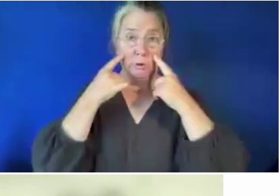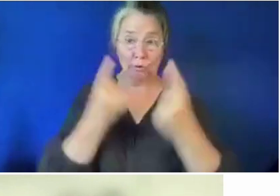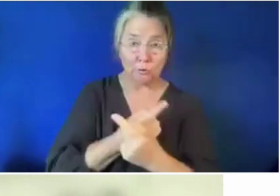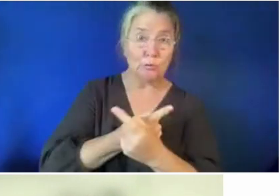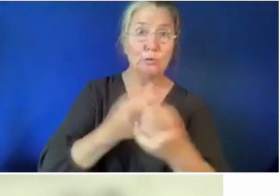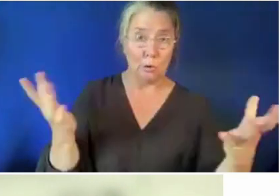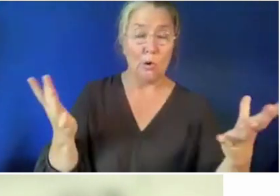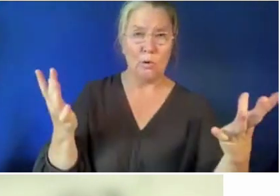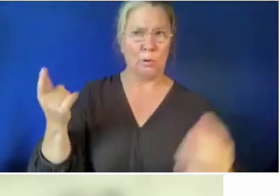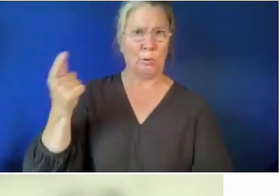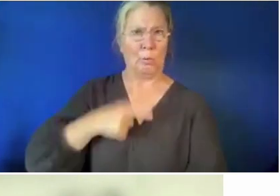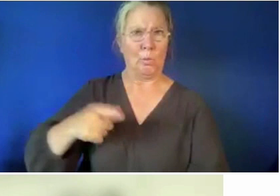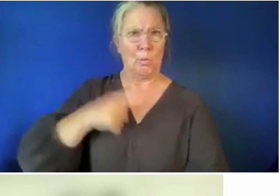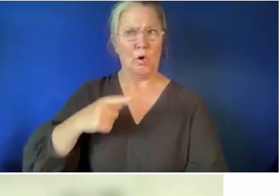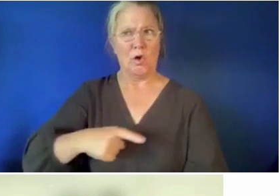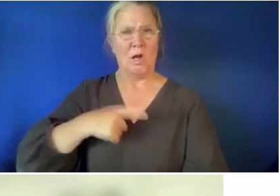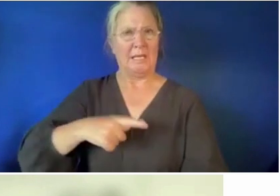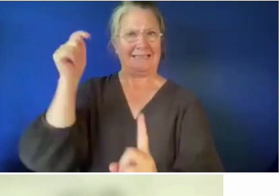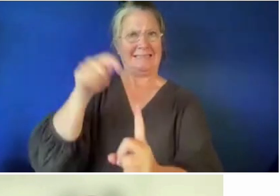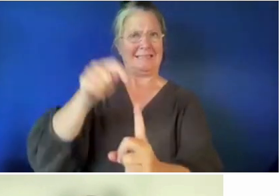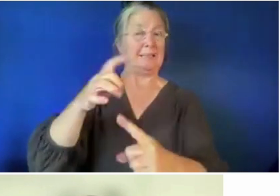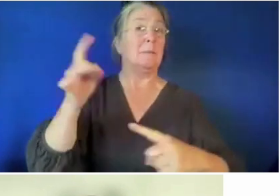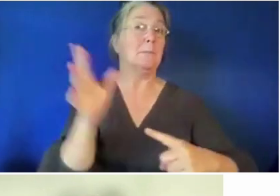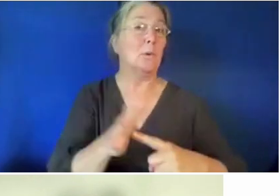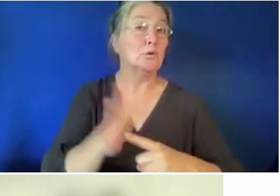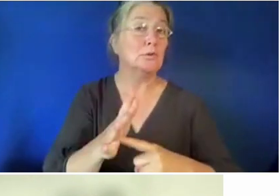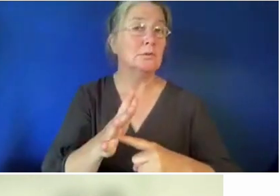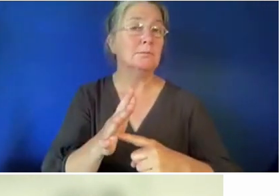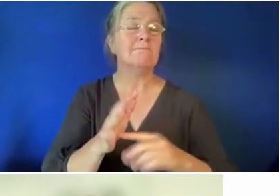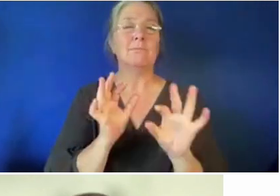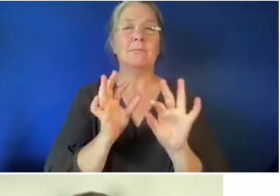why this is important to really pursue excellence